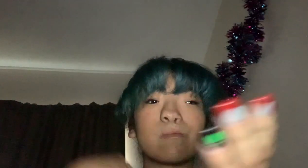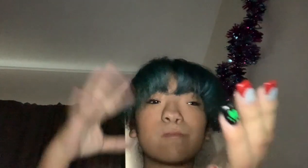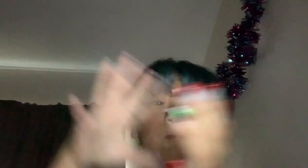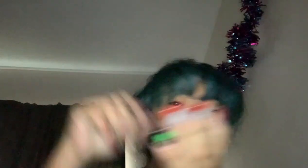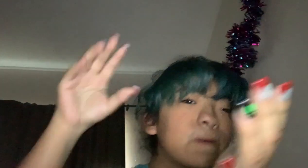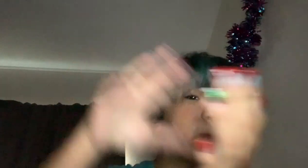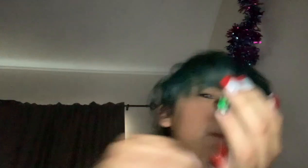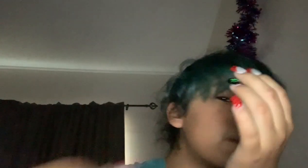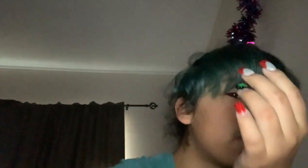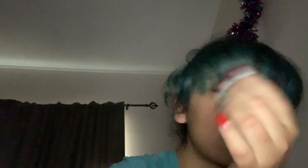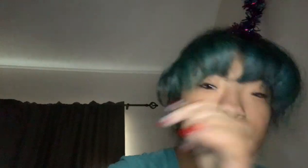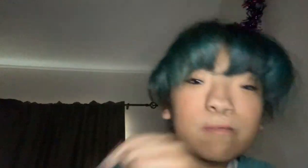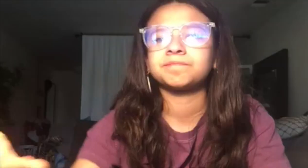to do, so that's what I've learned.